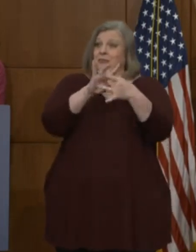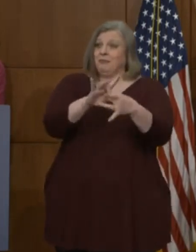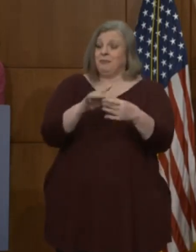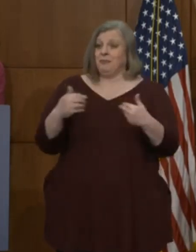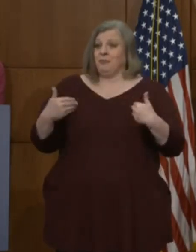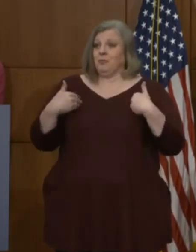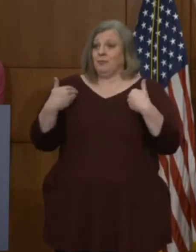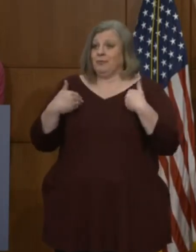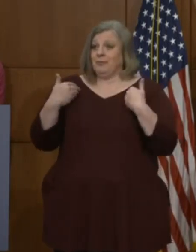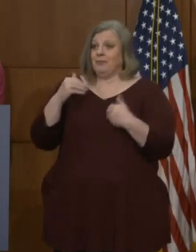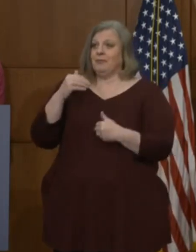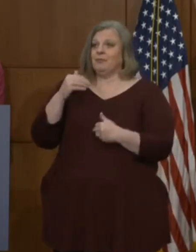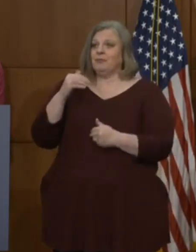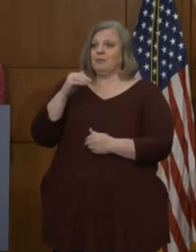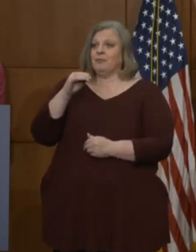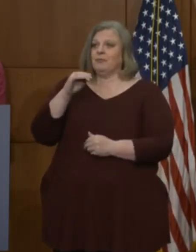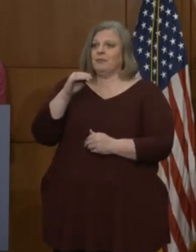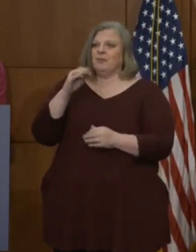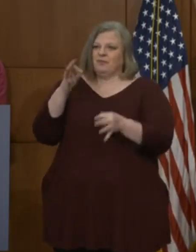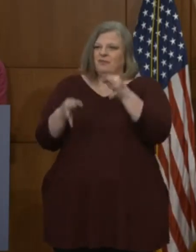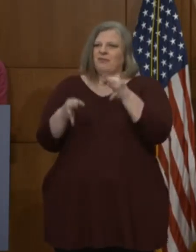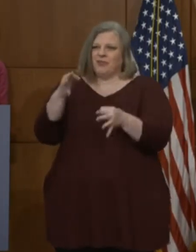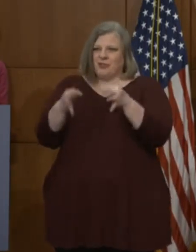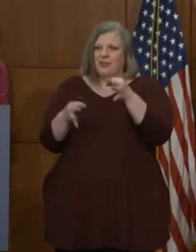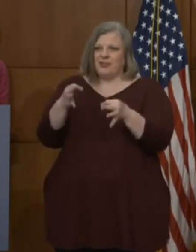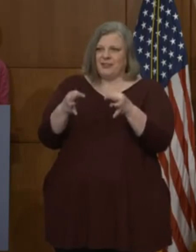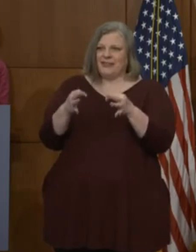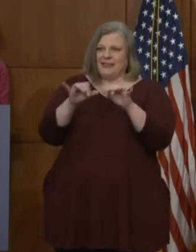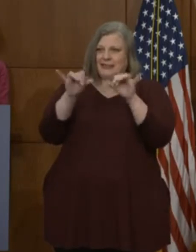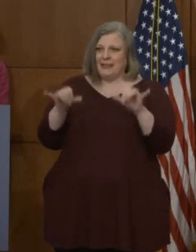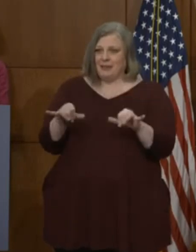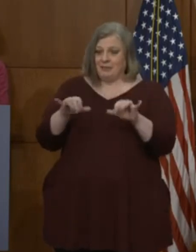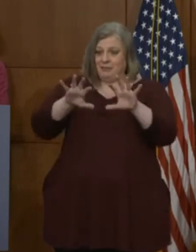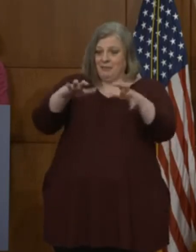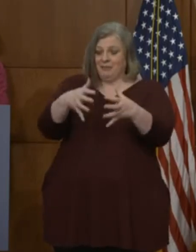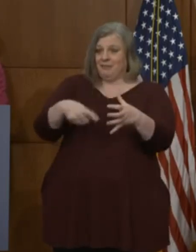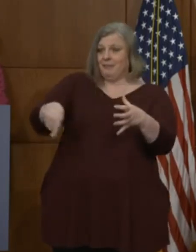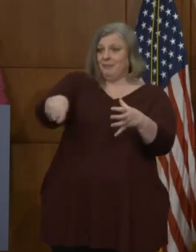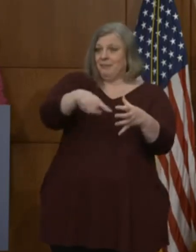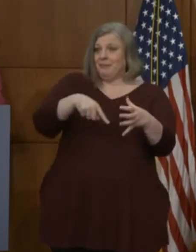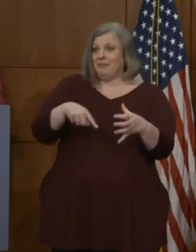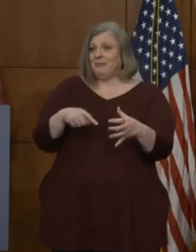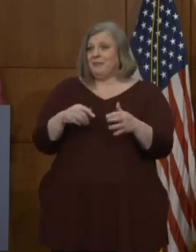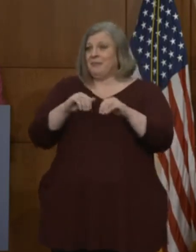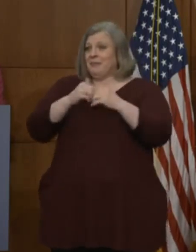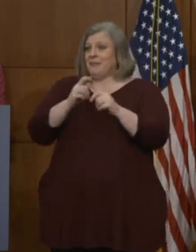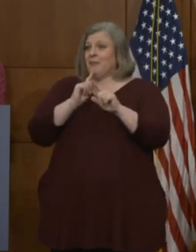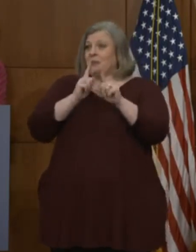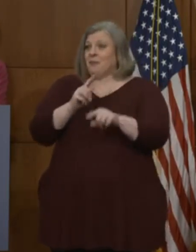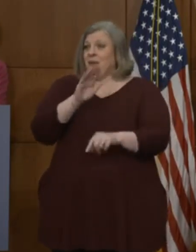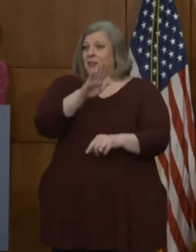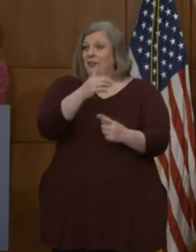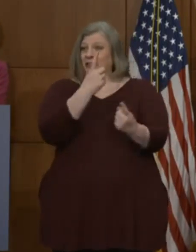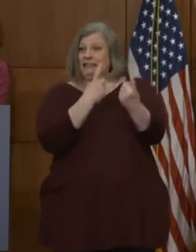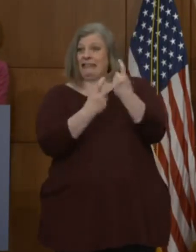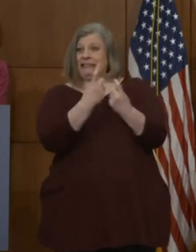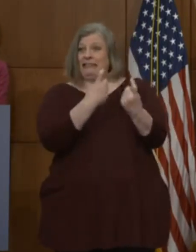HANDFUL PROSECUTORS REGARDING A JUVENILE JUSTICE POPULATION. JUVENILE JUSTICE POPULATION. AND HAPPY TO BE HAPPY TO AND HAPPY TO BE HAPPY TO RESPOND TO THAT LETTER AND IN RESPOND TO THAT LETTER AND IN THERE ENQUIRE RES- YOU KNOW